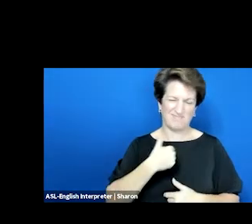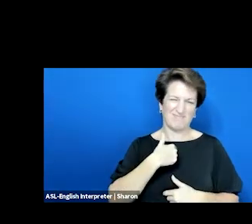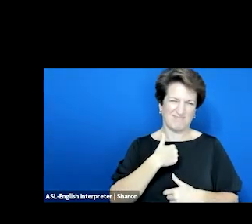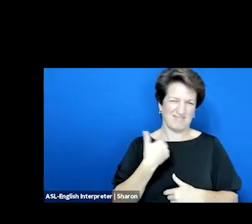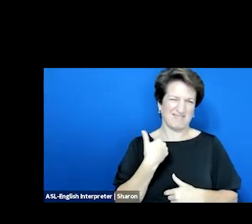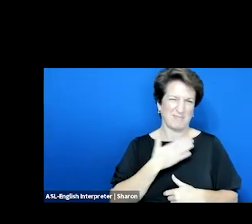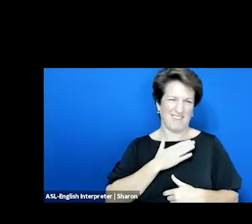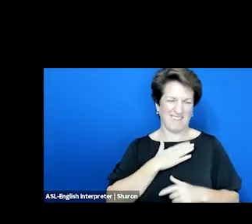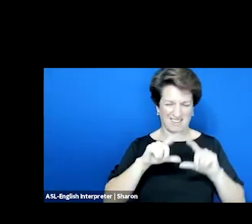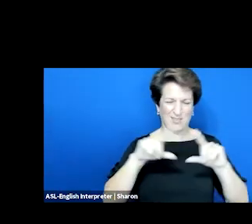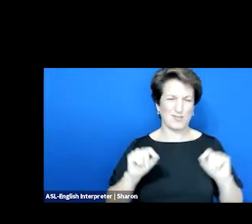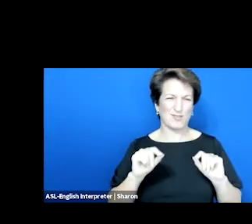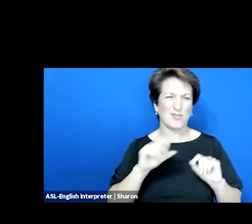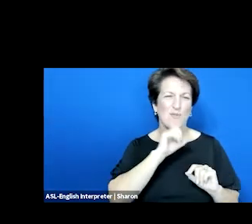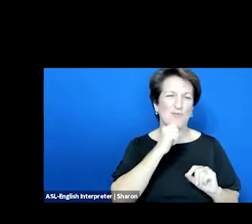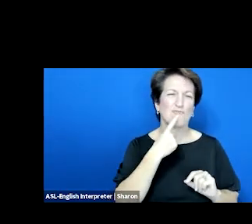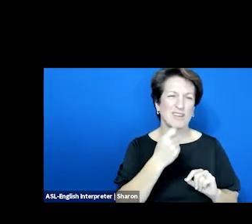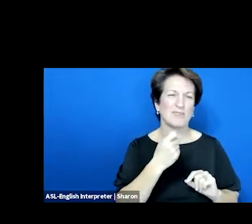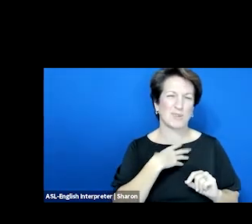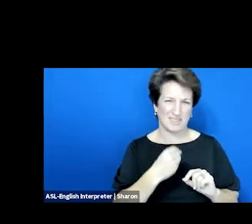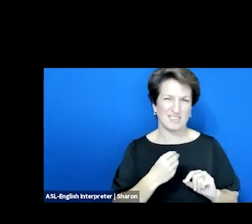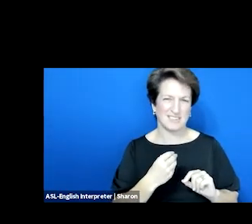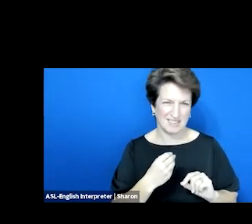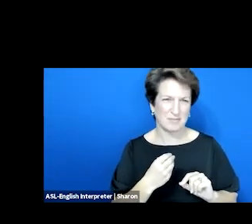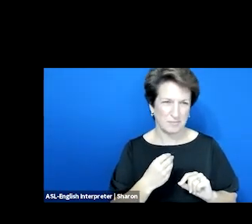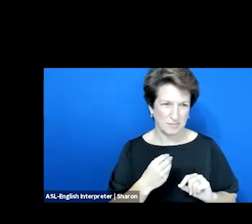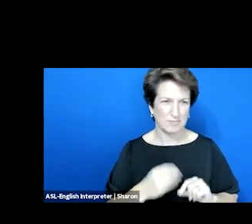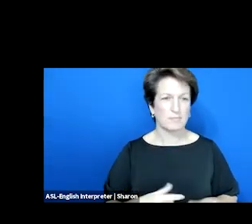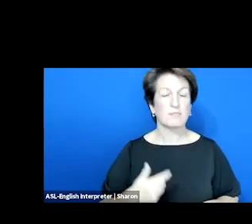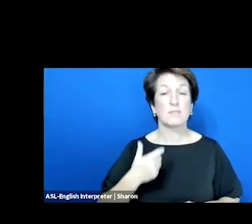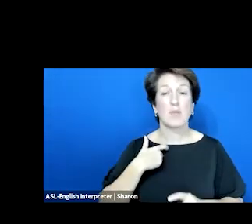postal